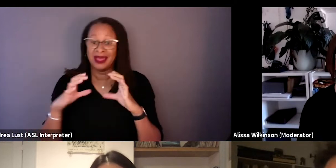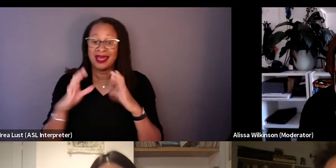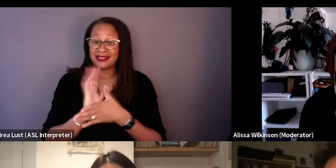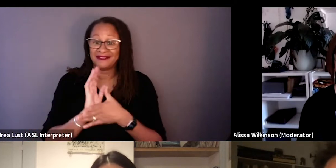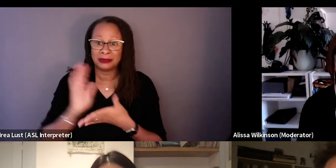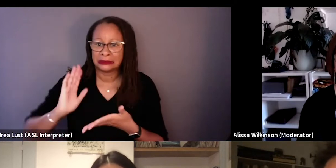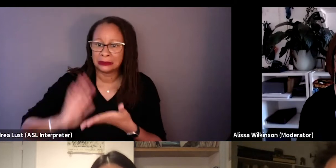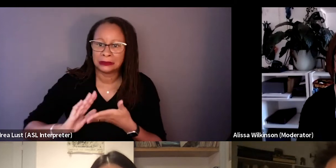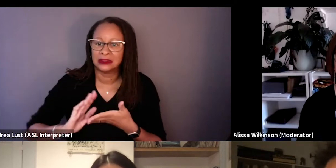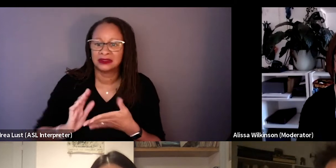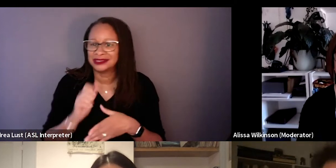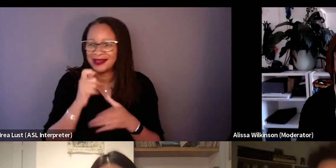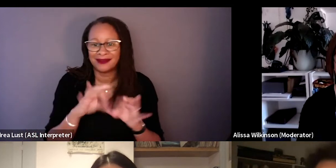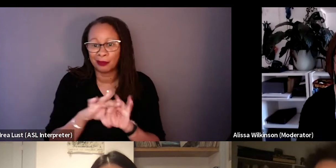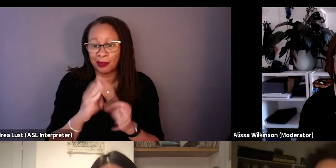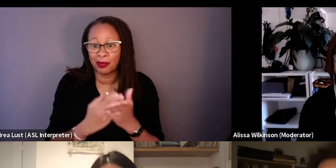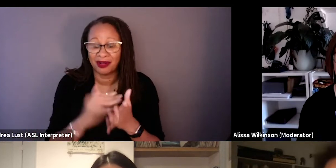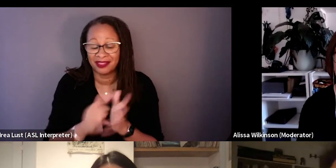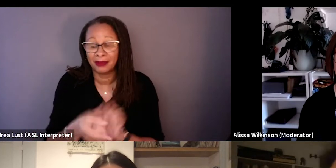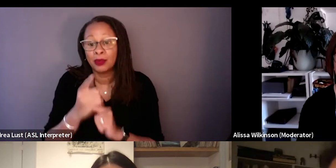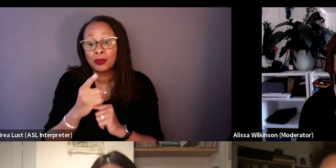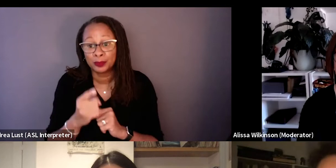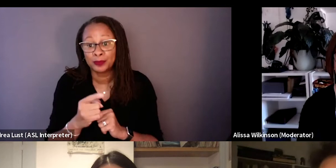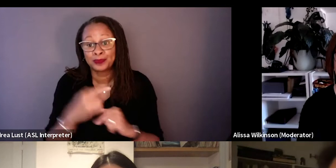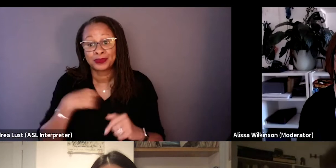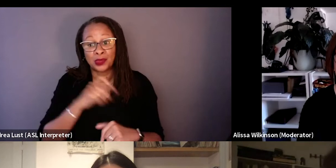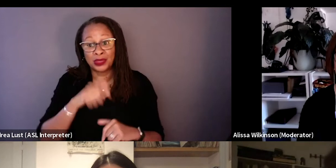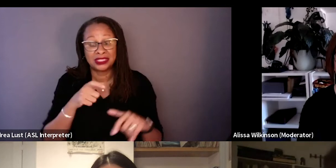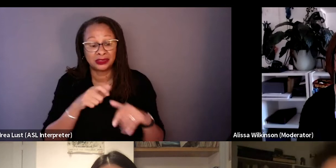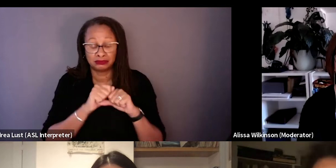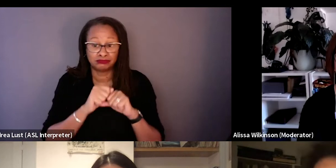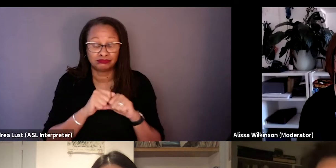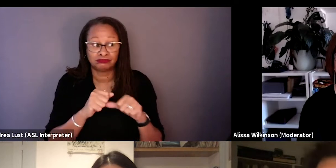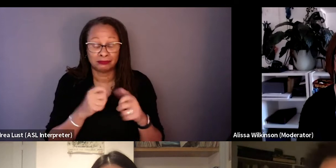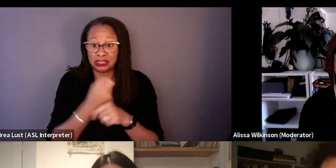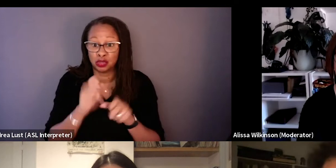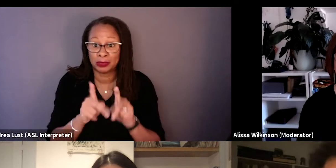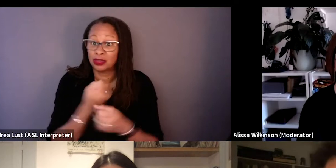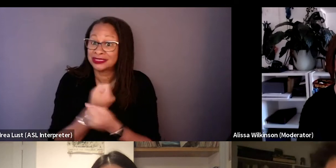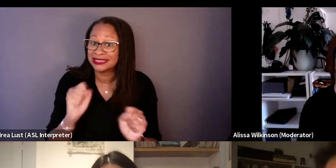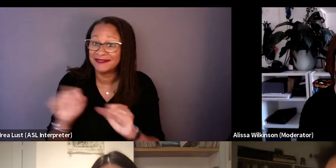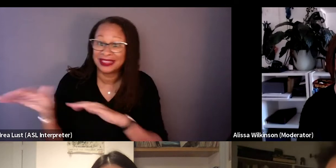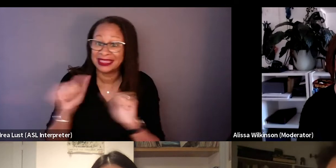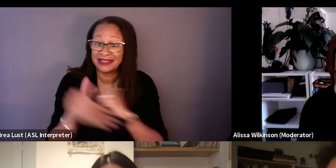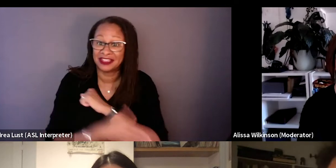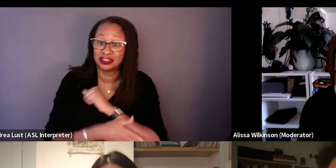of at this moment, and we need to get them out. And so this is, this is was obviously very, very challenging,